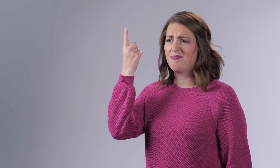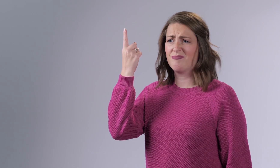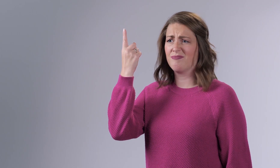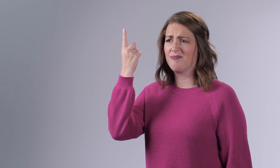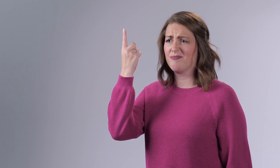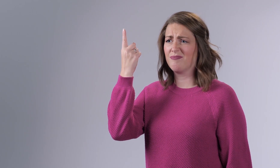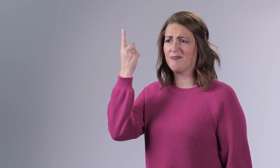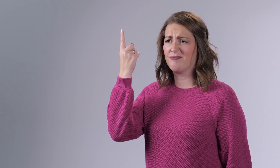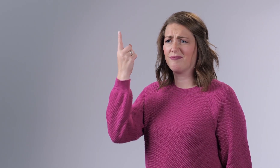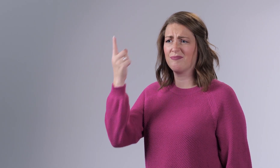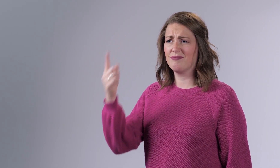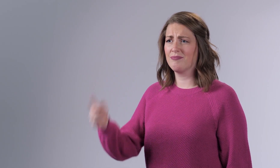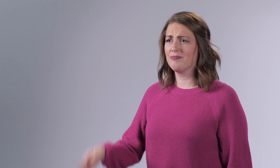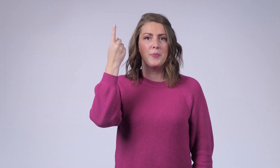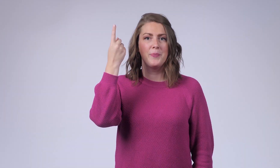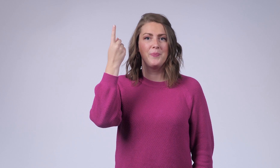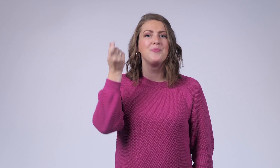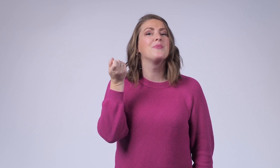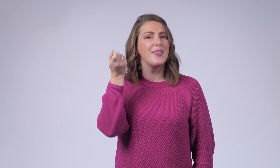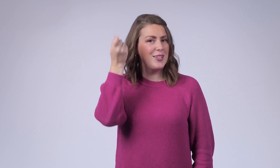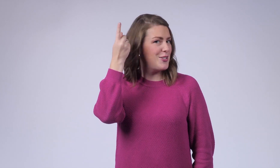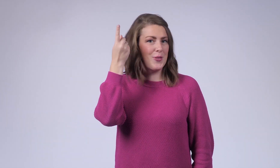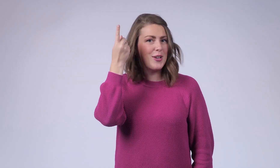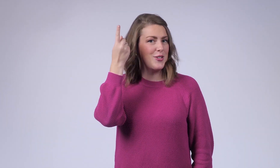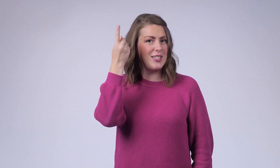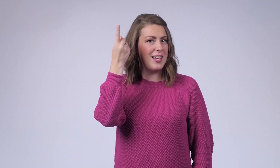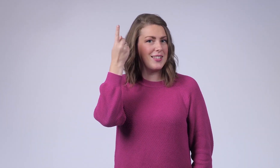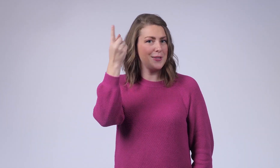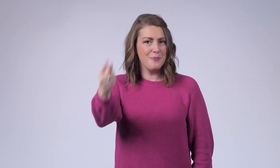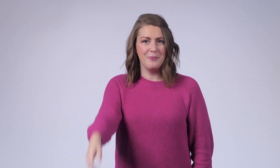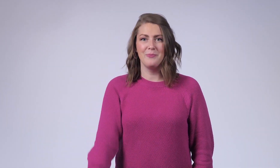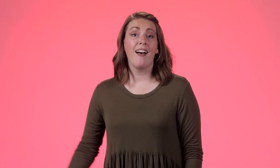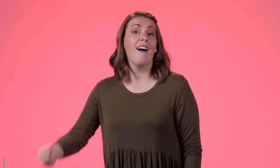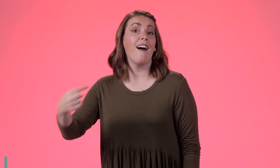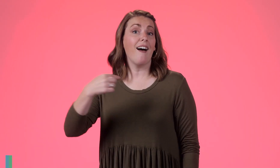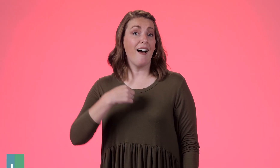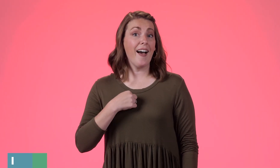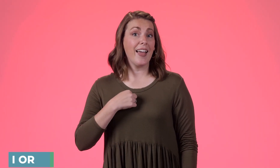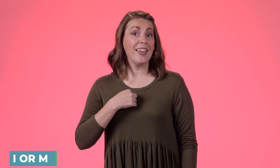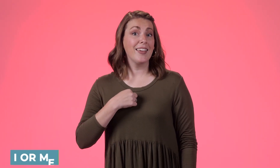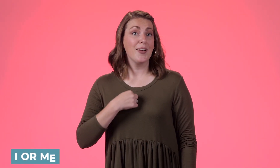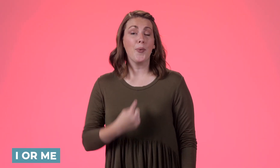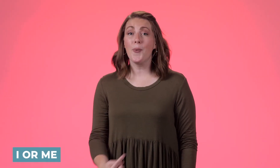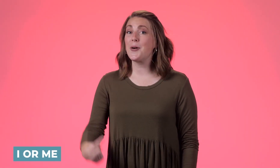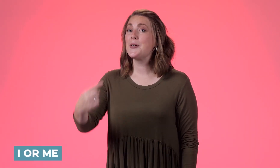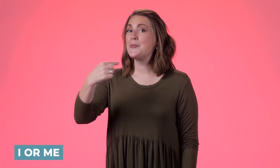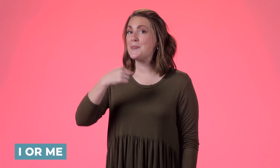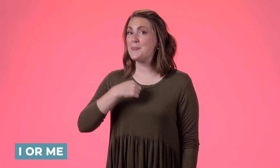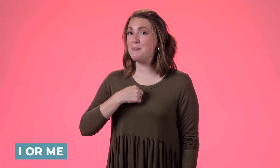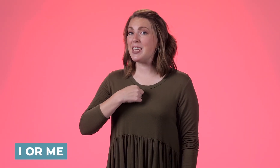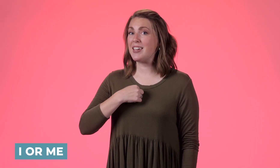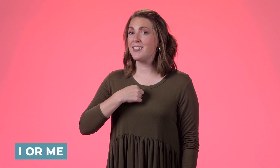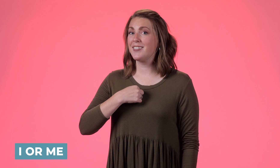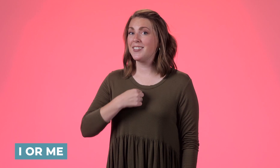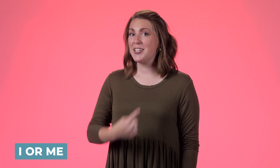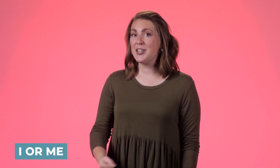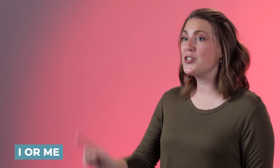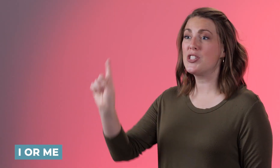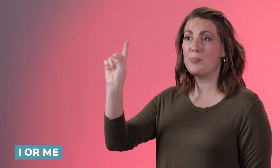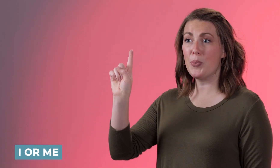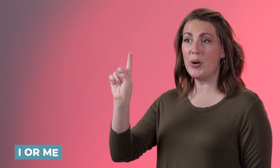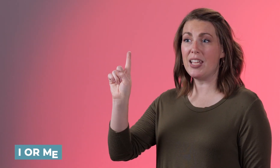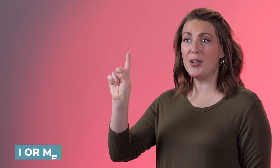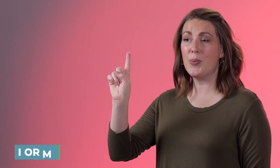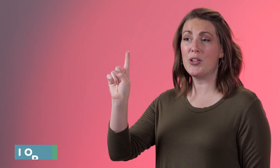but shaking your head back and forth don't understand i or me you're just pointing with